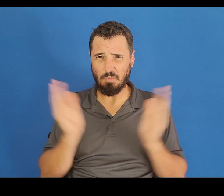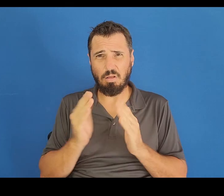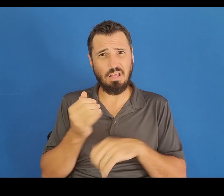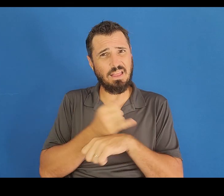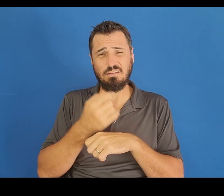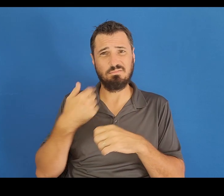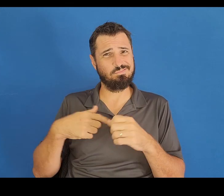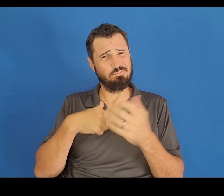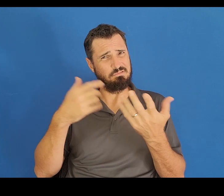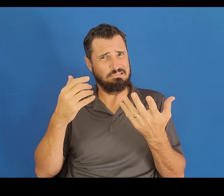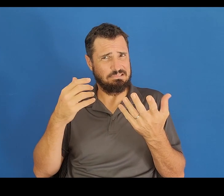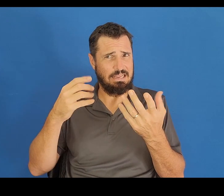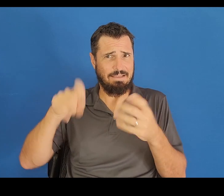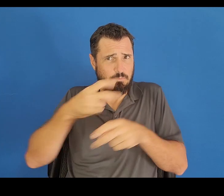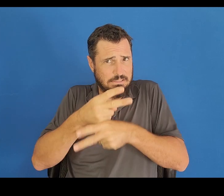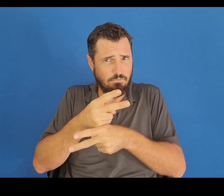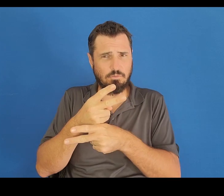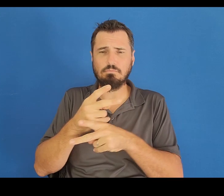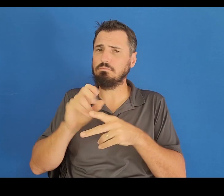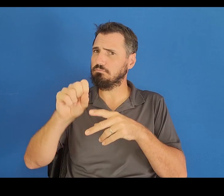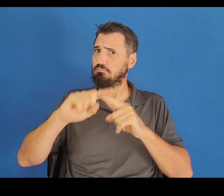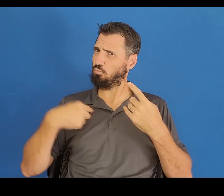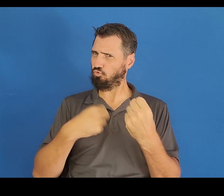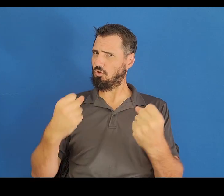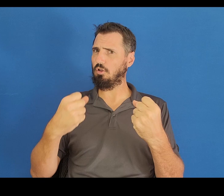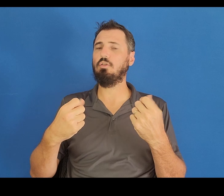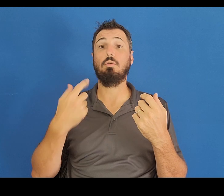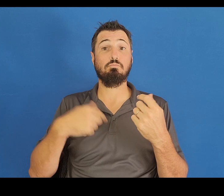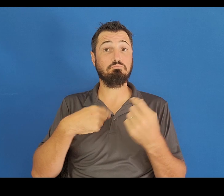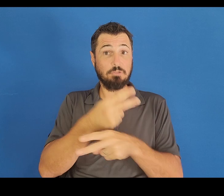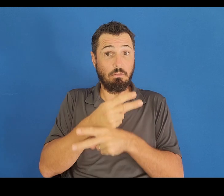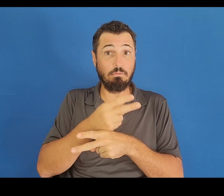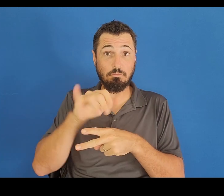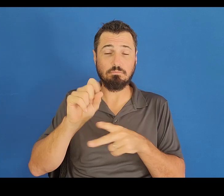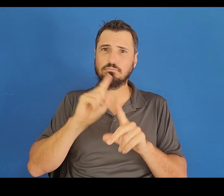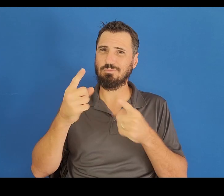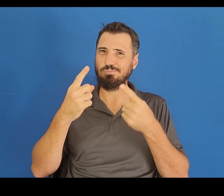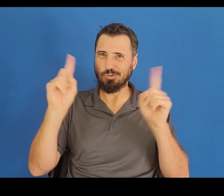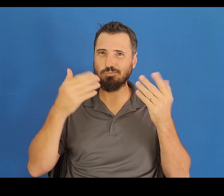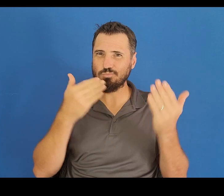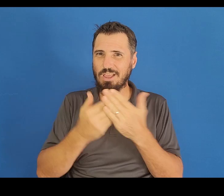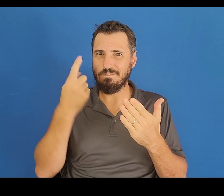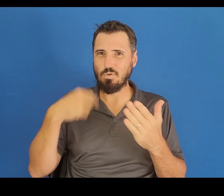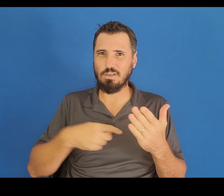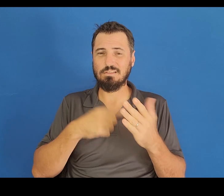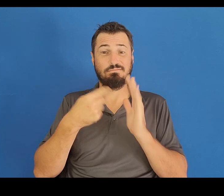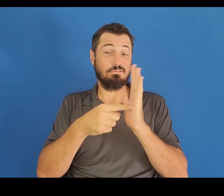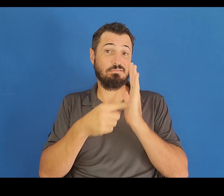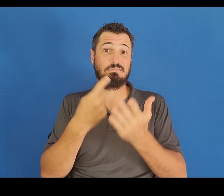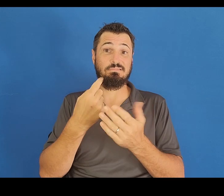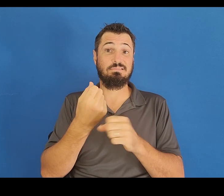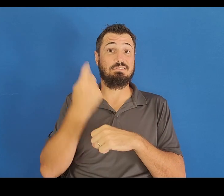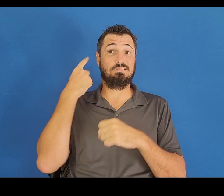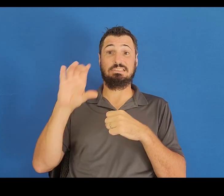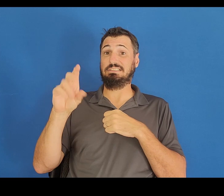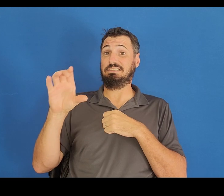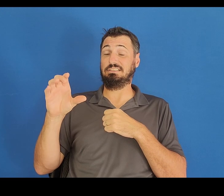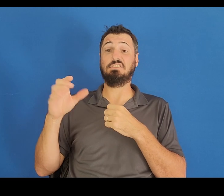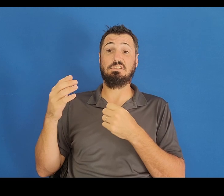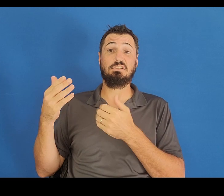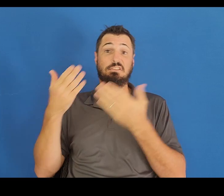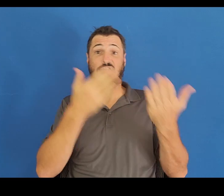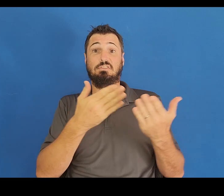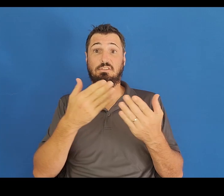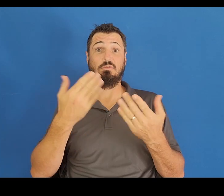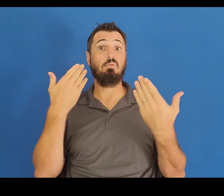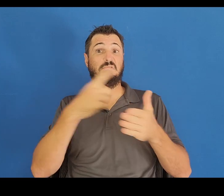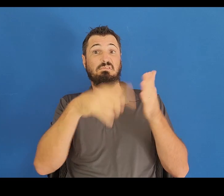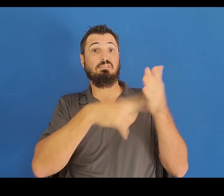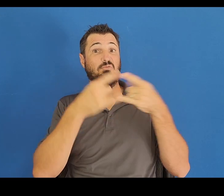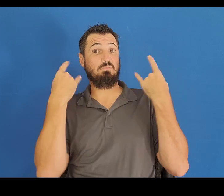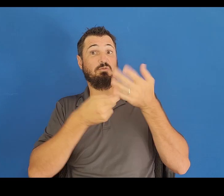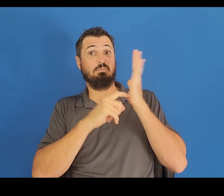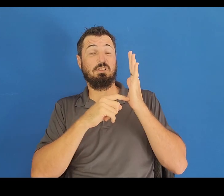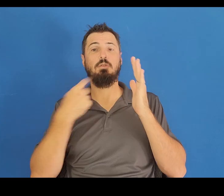vulnerable—but we also are strong. We have been cautious, and it has served us well. As an example, last year when the CDC recommended removing masks, we opted to continue indoor